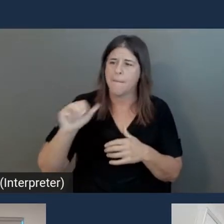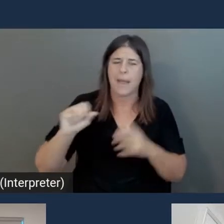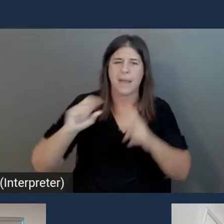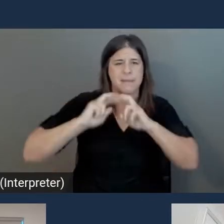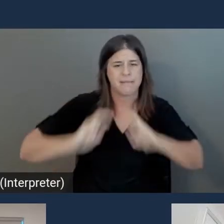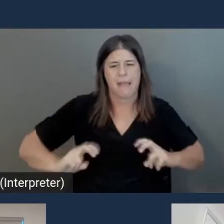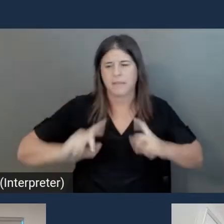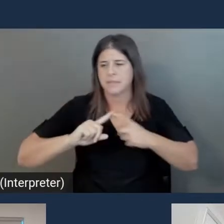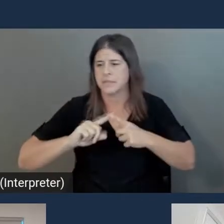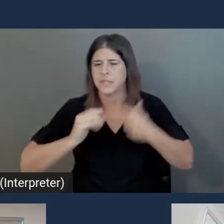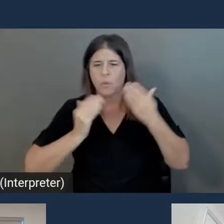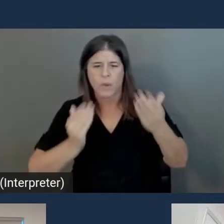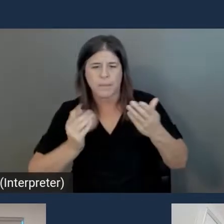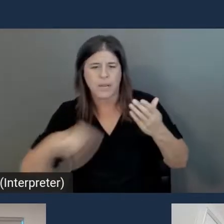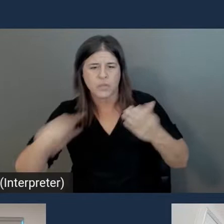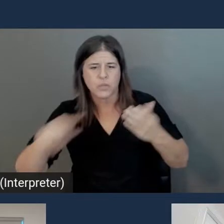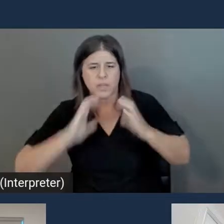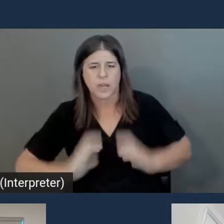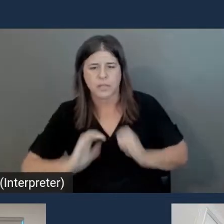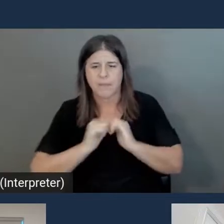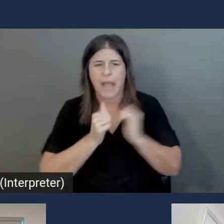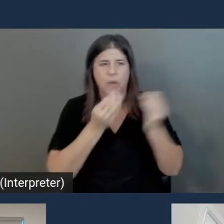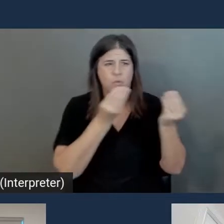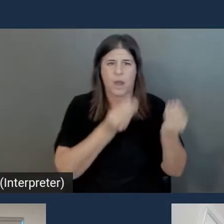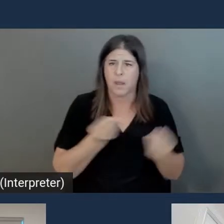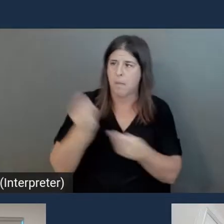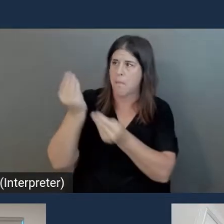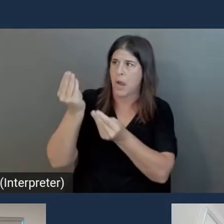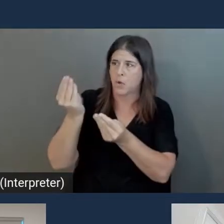on how to migrate and automate their application workloads into the cloud.